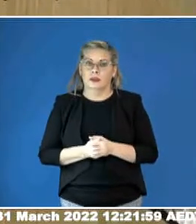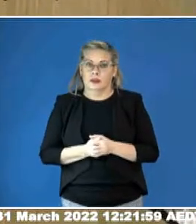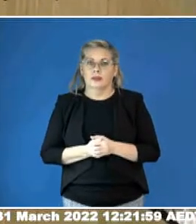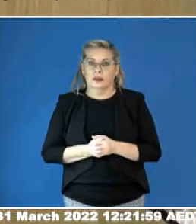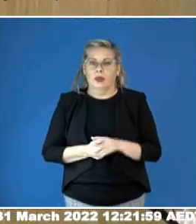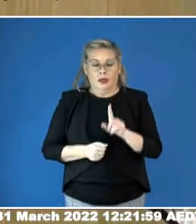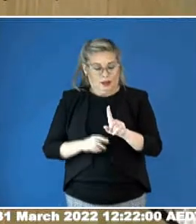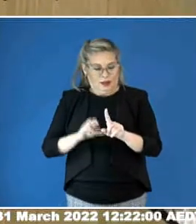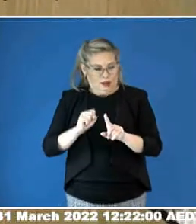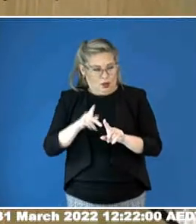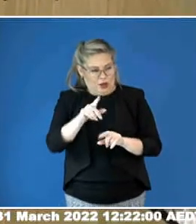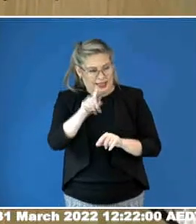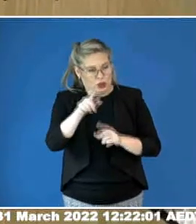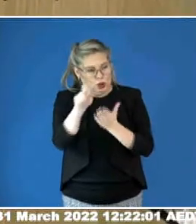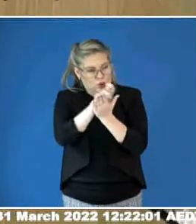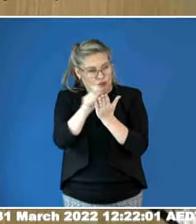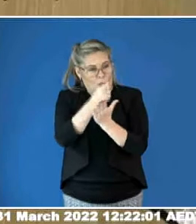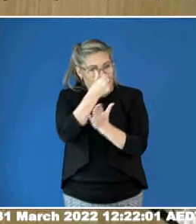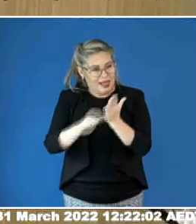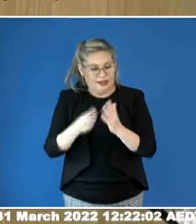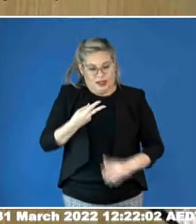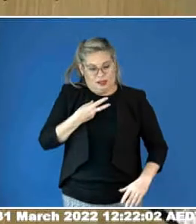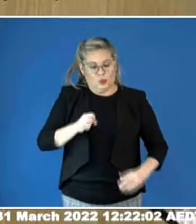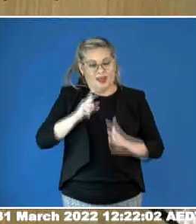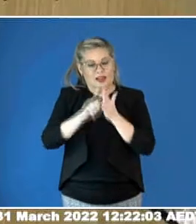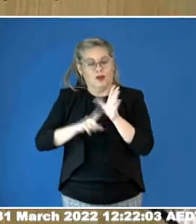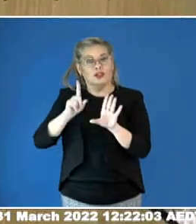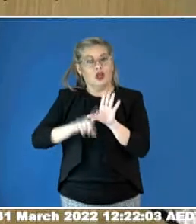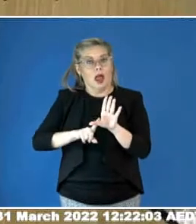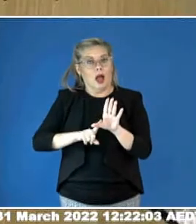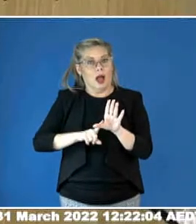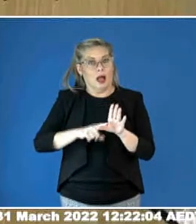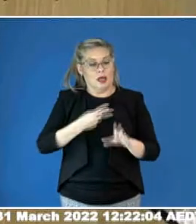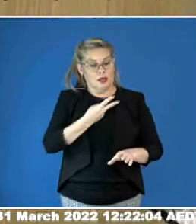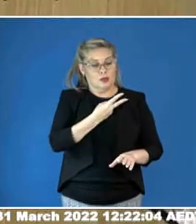the letter in a moment - by the time you wrote the letter of 20 July 2020, you were